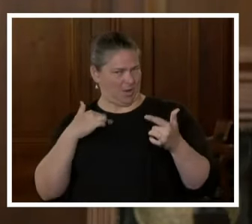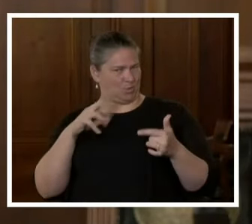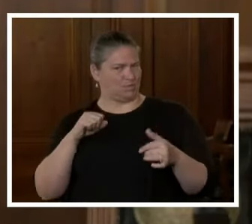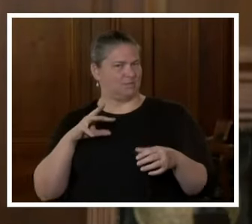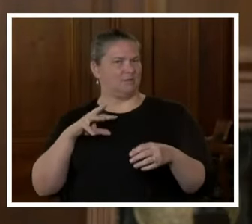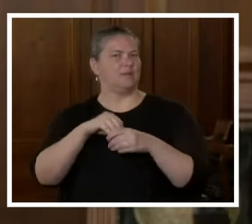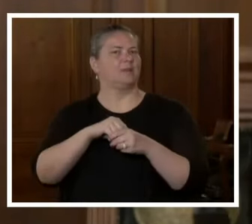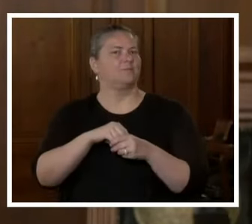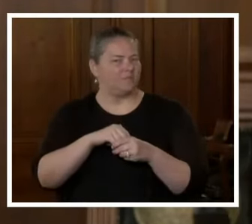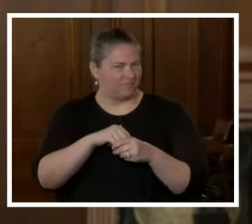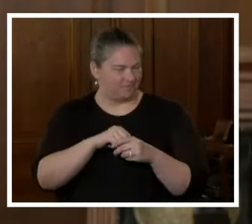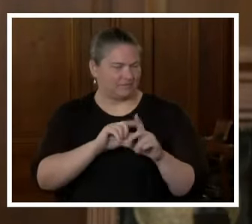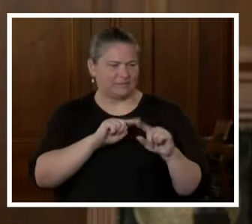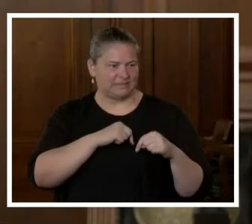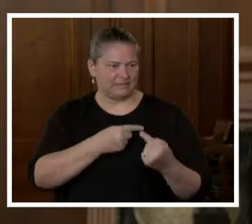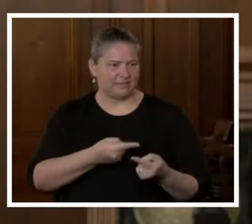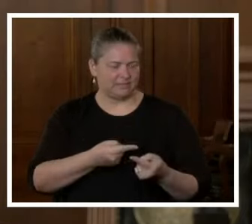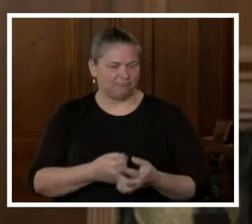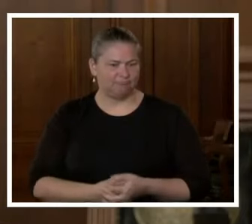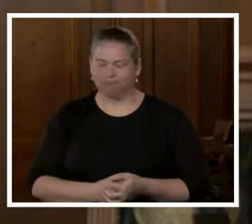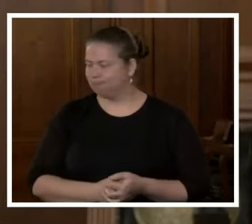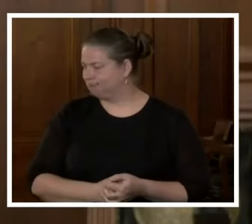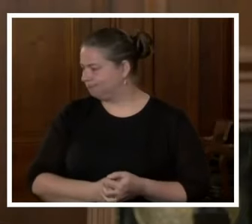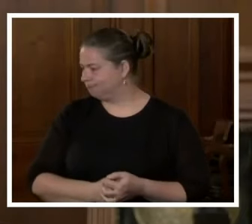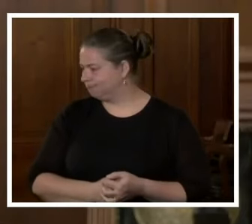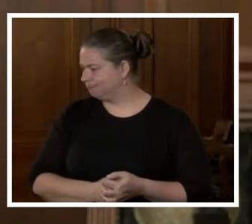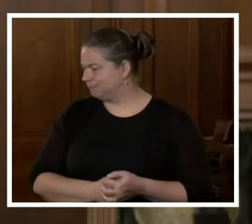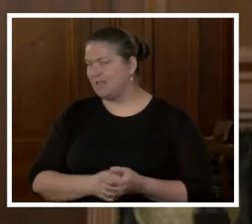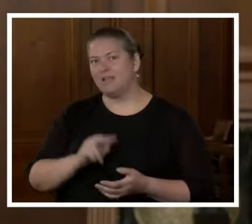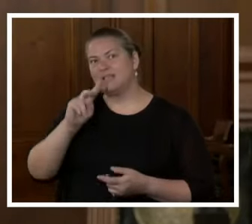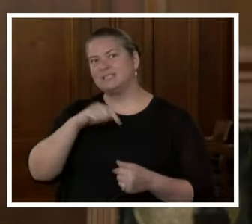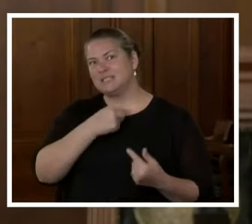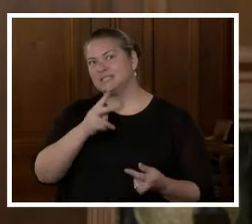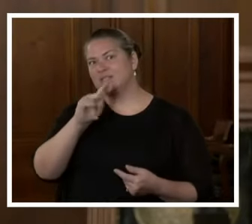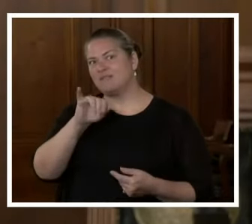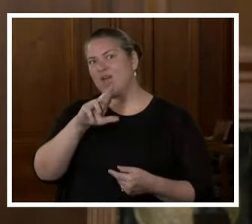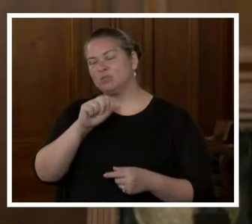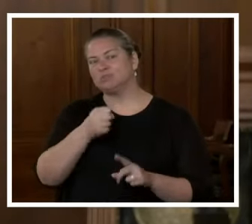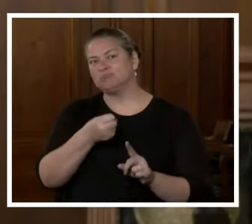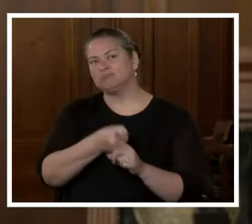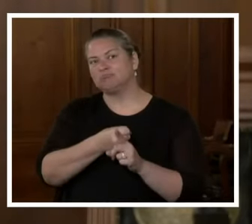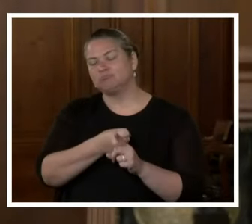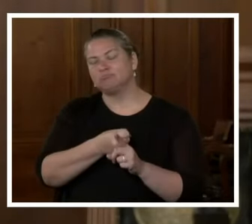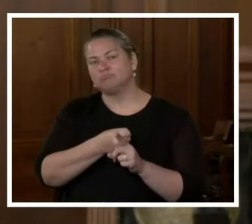PEOPLE OF FRANKFORT SUPPORTED THAT, BUT TO SEE -- I MEAN, EVER